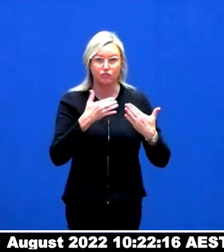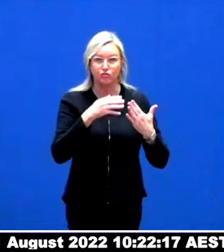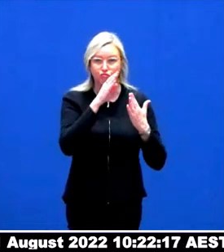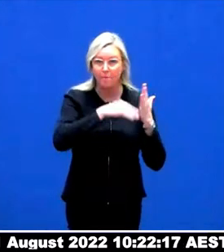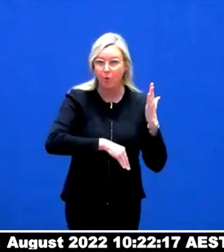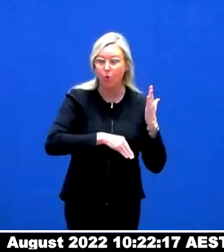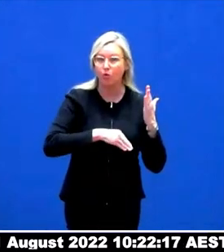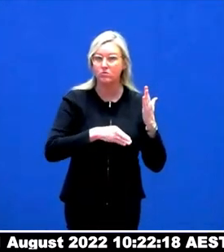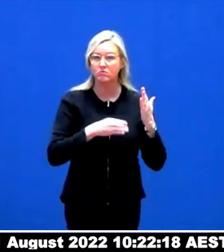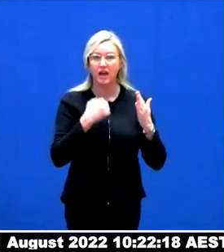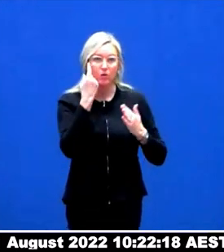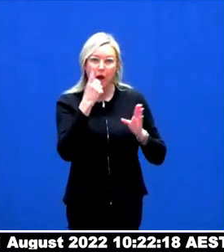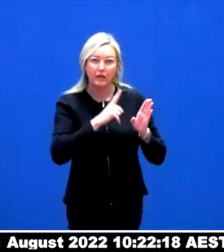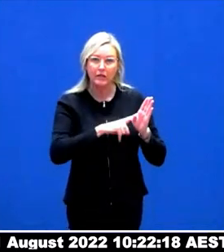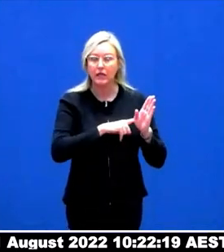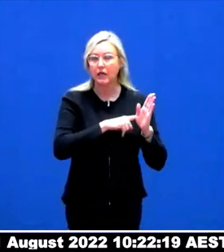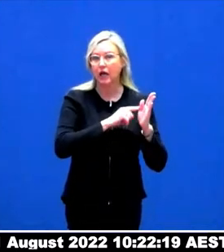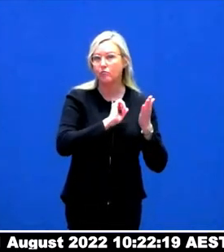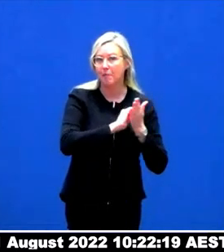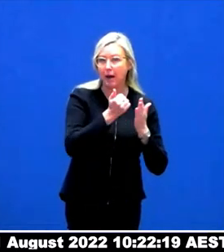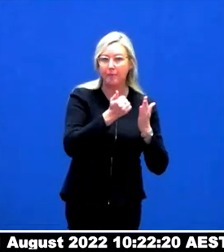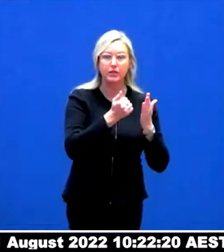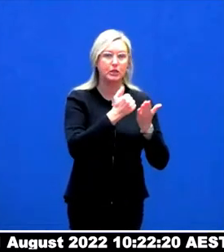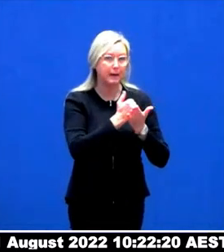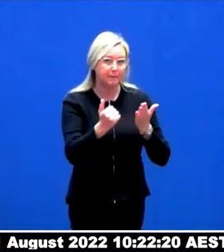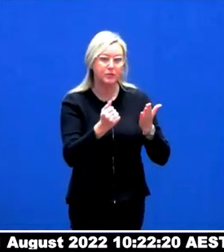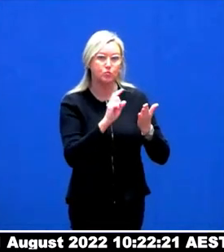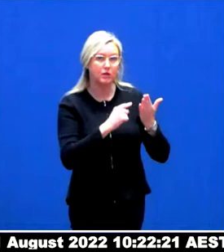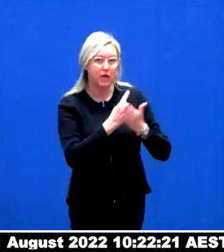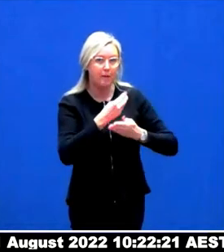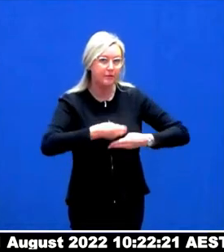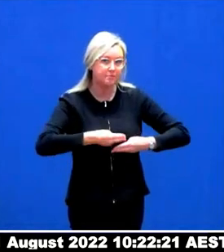We - I'm just trying to think about whether we publish in a consolidated